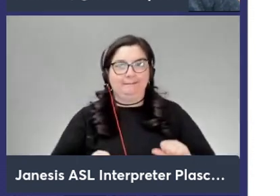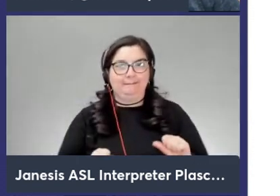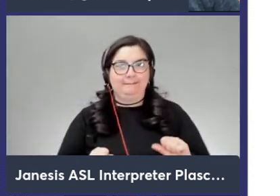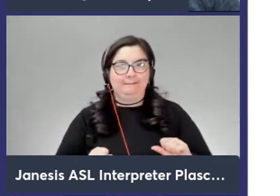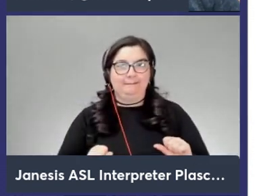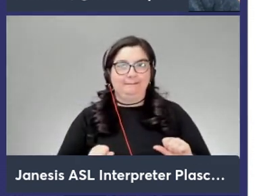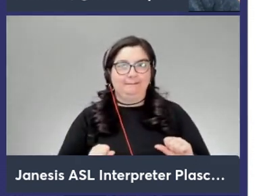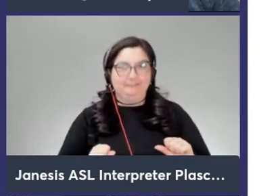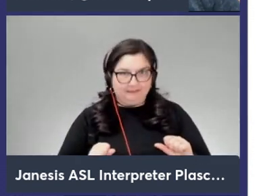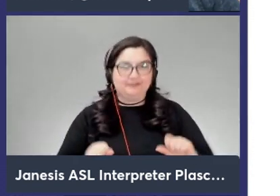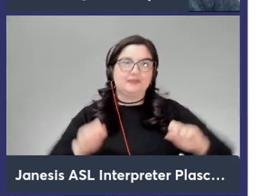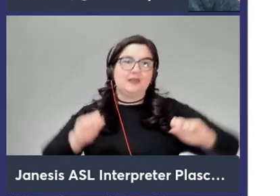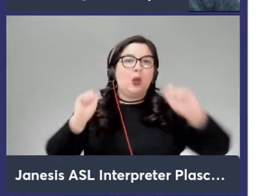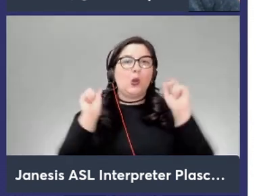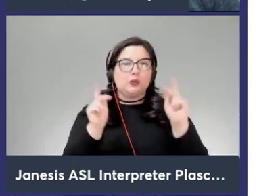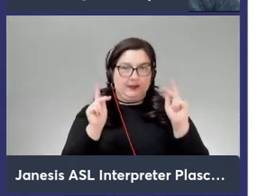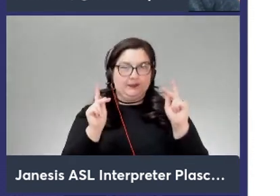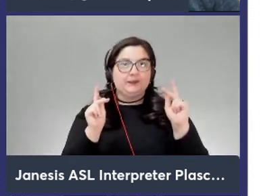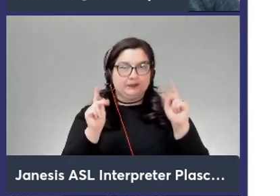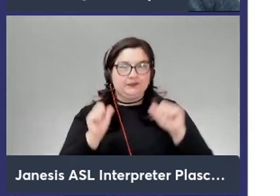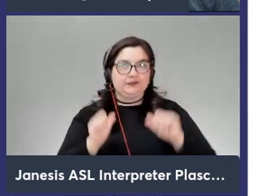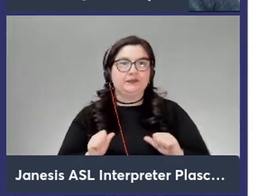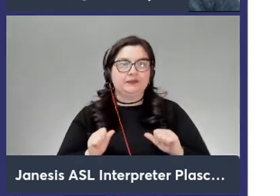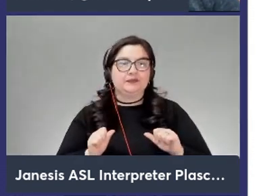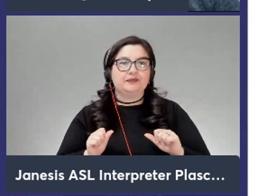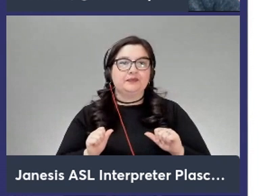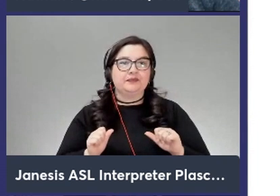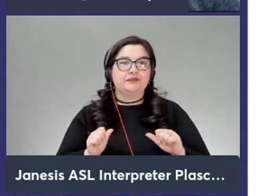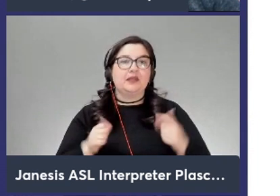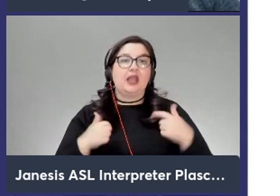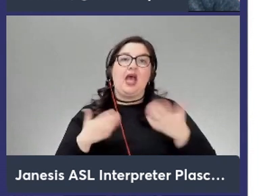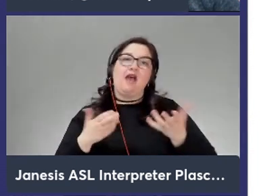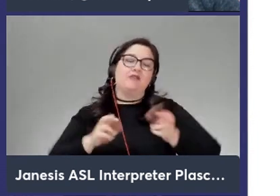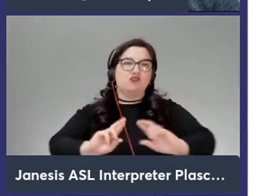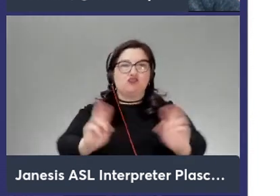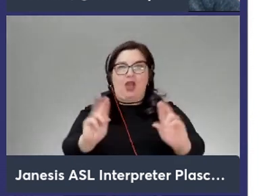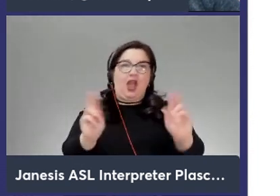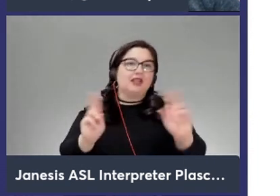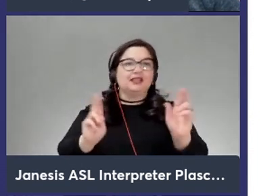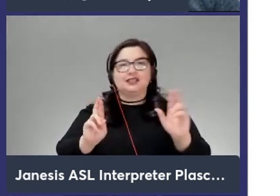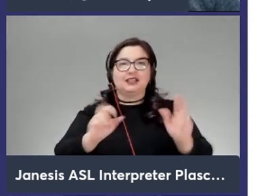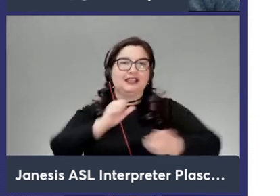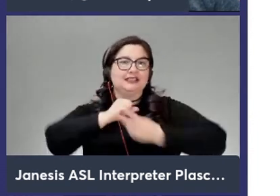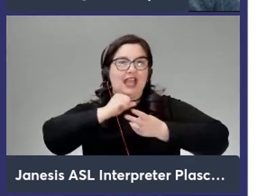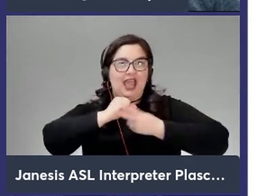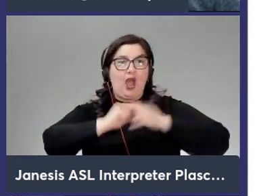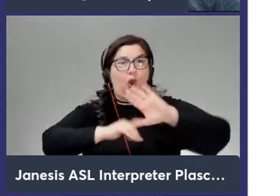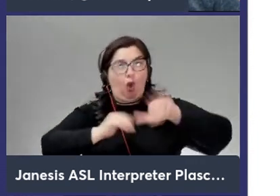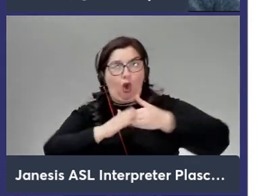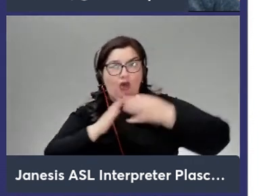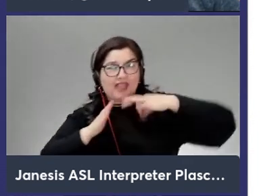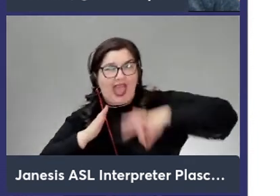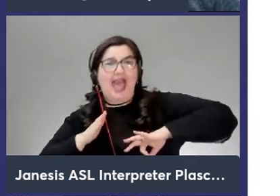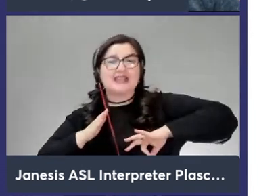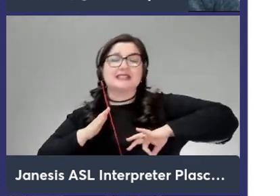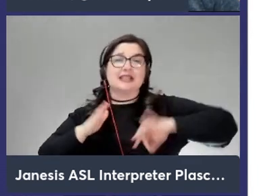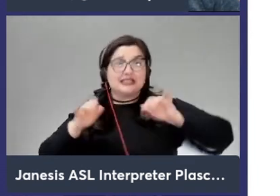Here we go. So we have a fully warm cache now where all of these assets, all the static assets are be being delivered from cache.